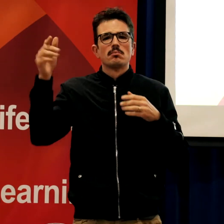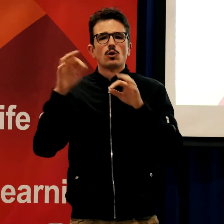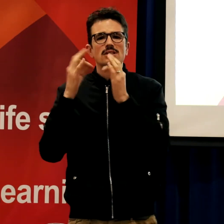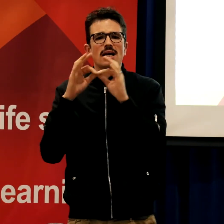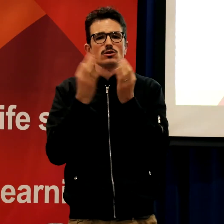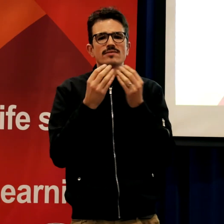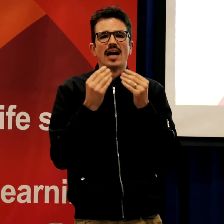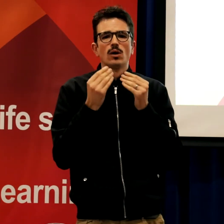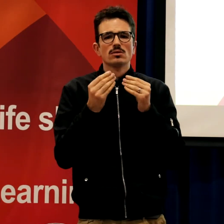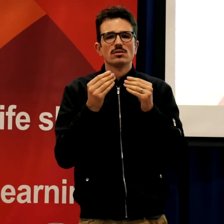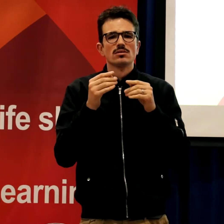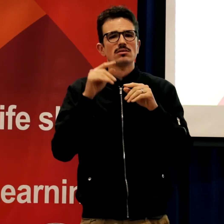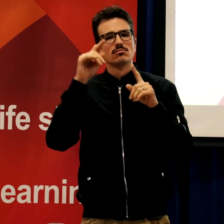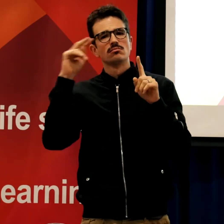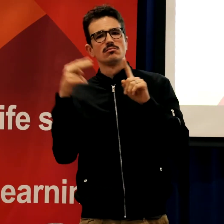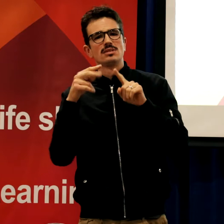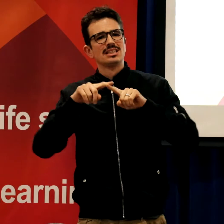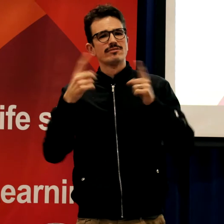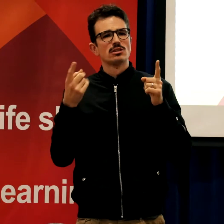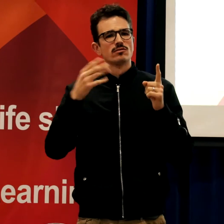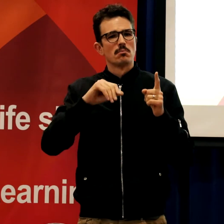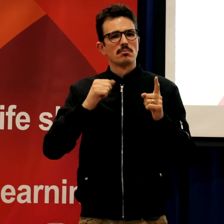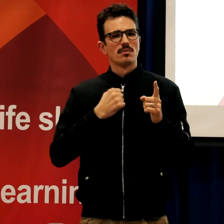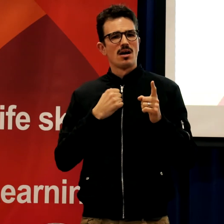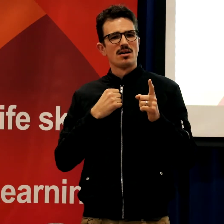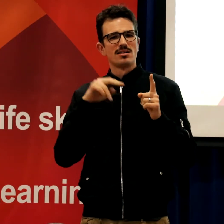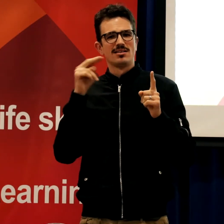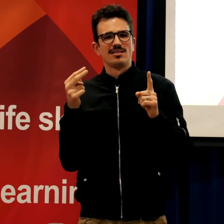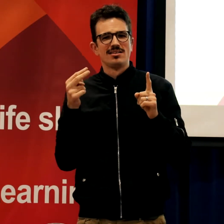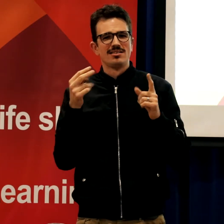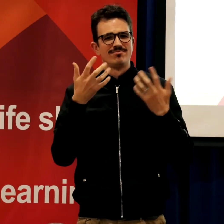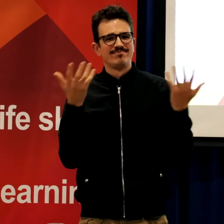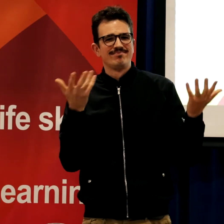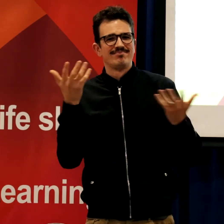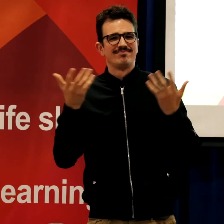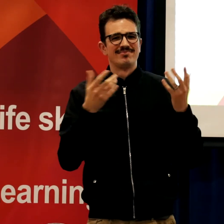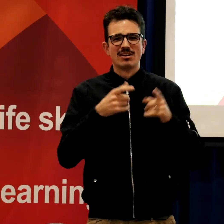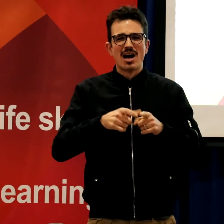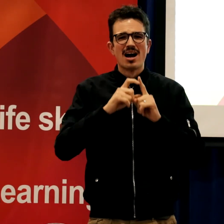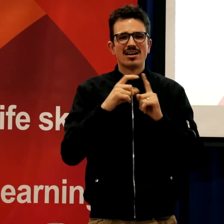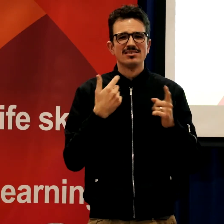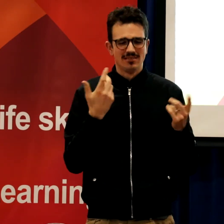Some of the values in the organisations are mmm, I don’t know, slightly lacking from my values, are different from my values.